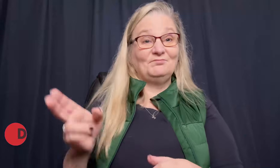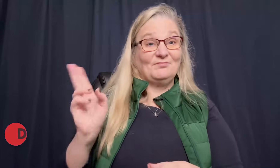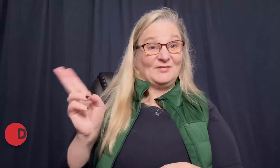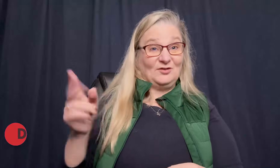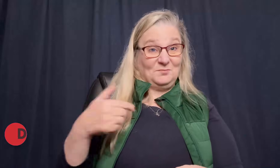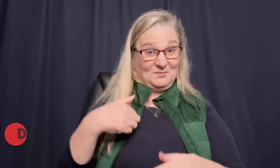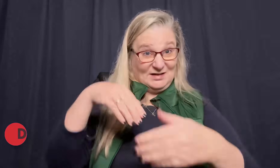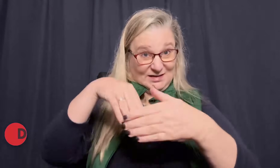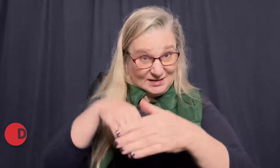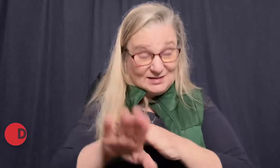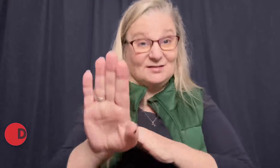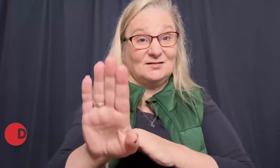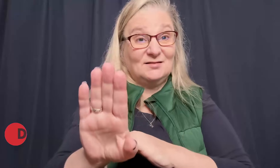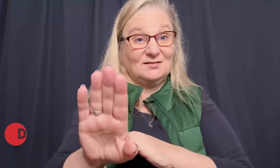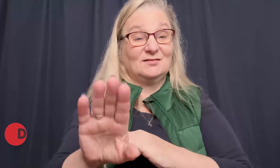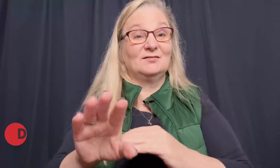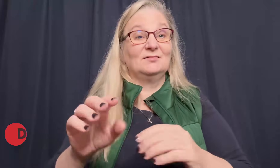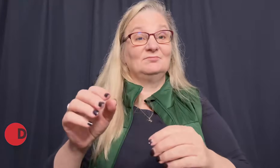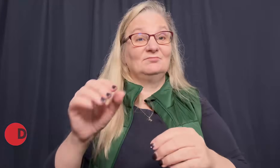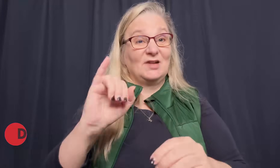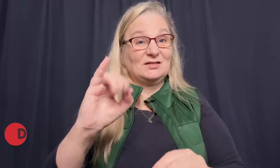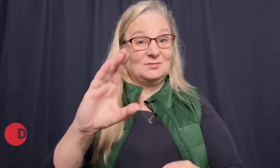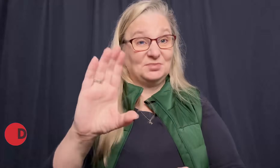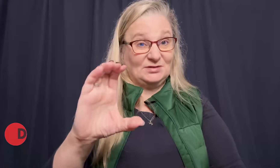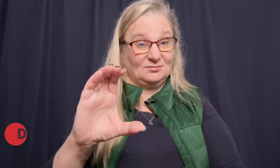In the past, when I went to the ICBC office,